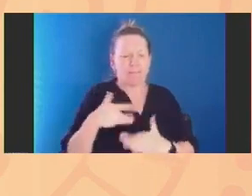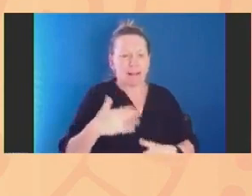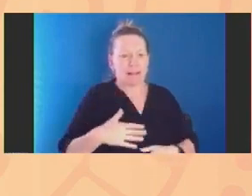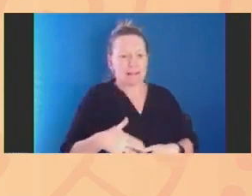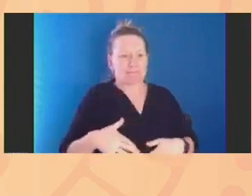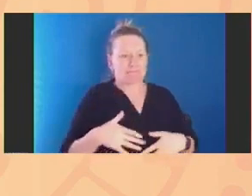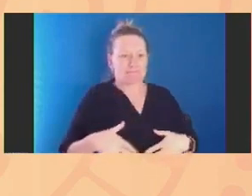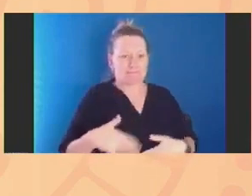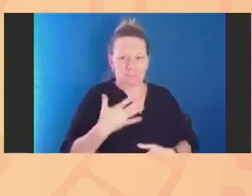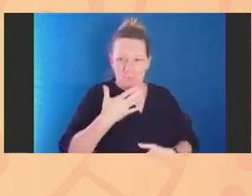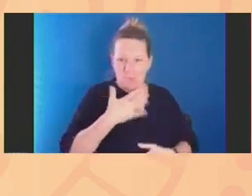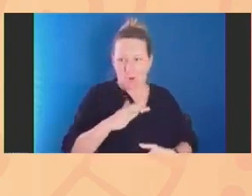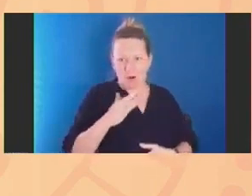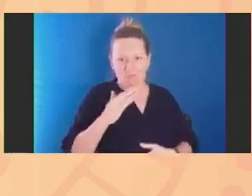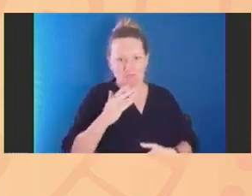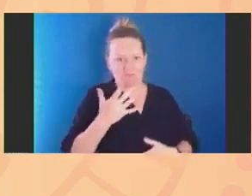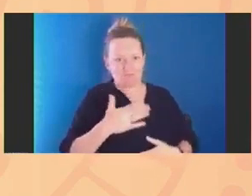(UNKNOWN) Thank you, ladies.